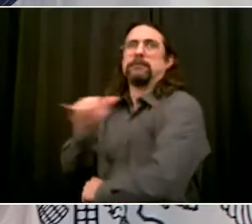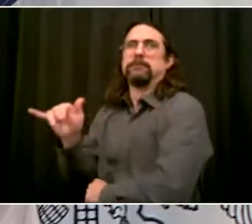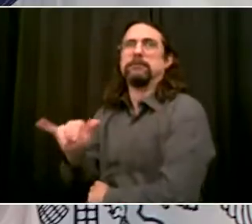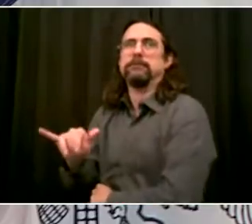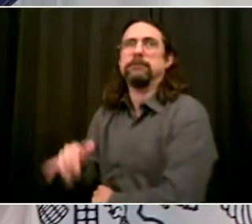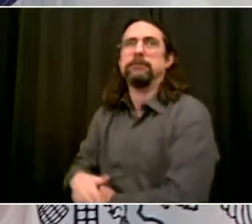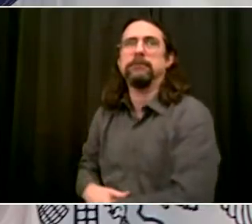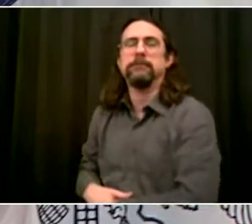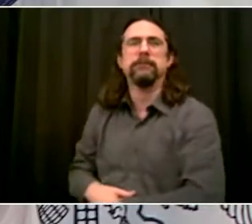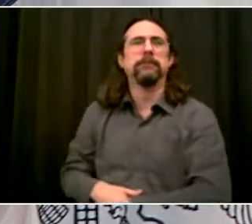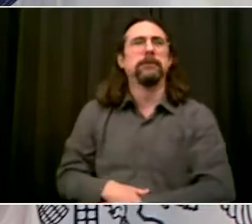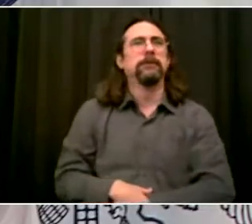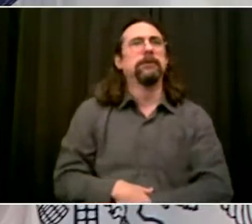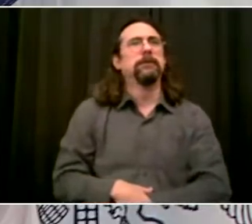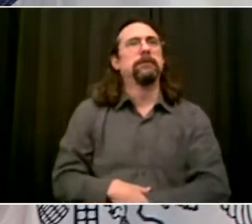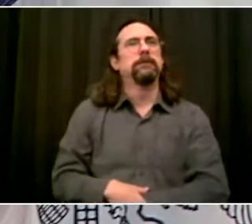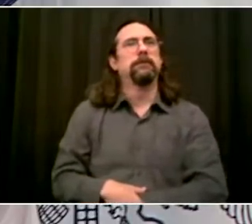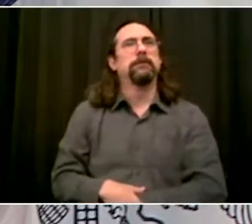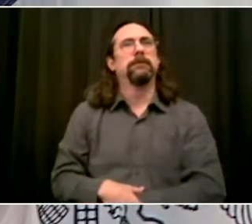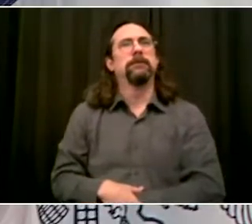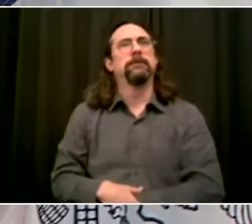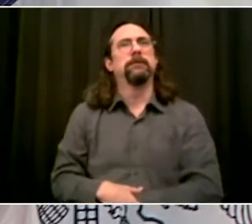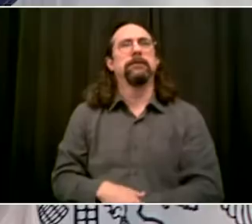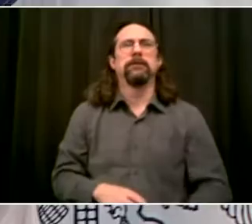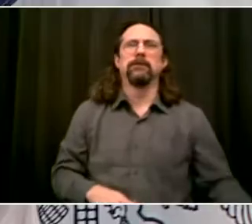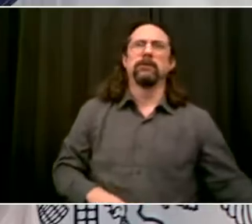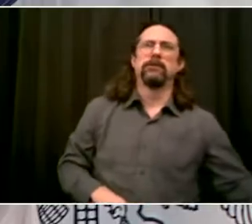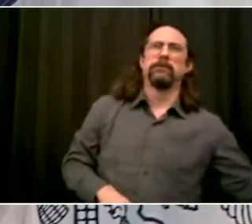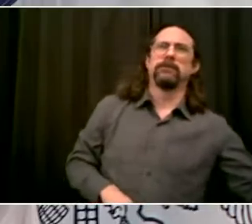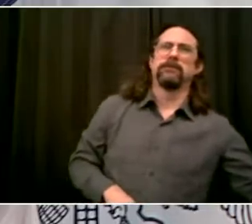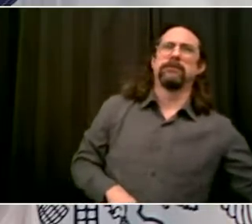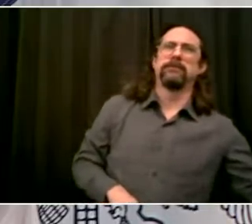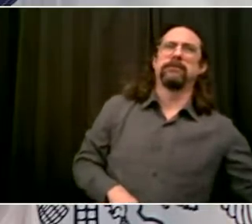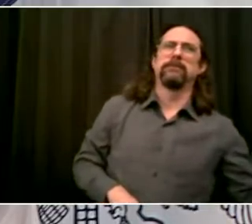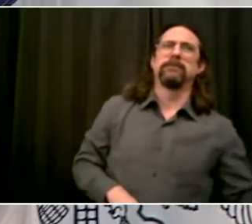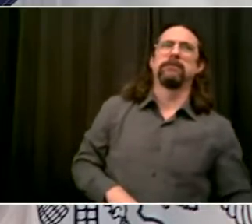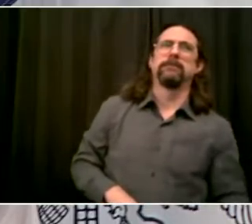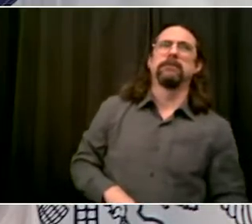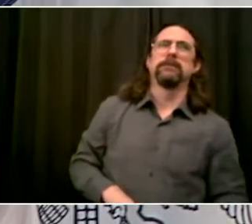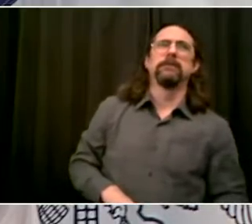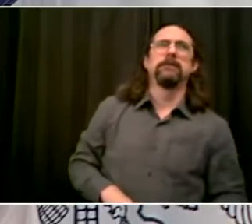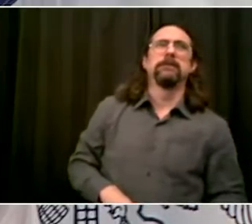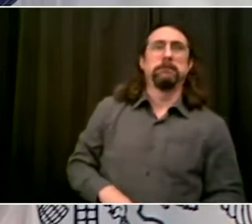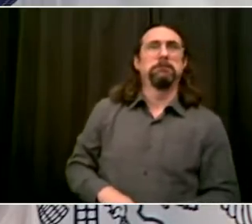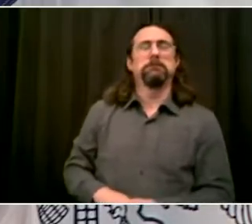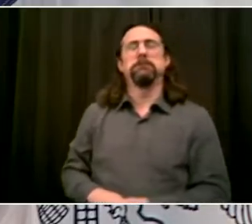NUMBER OF YET UNDETERMINEDO DSSS AVAILABLE R FOFRONT LINE